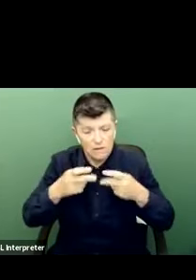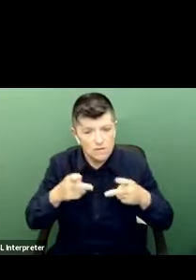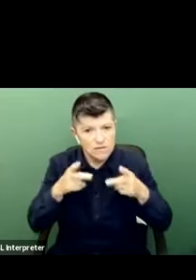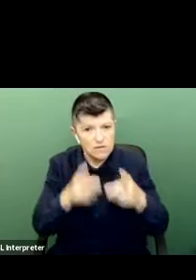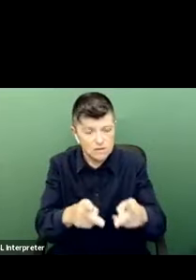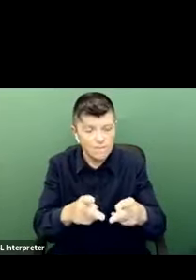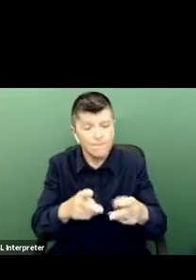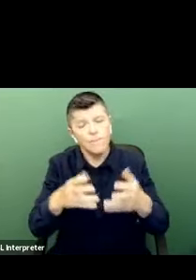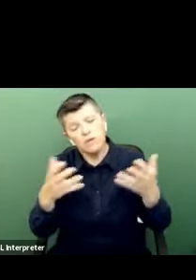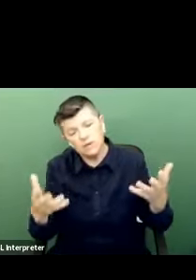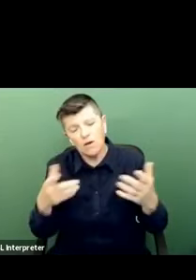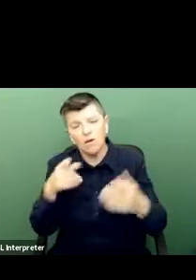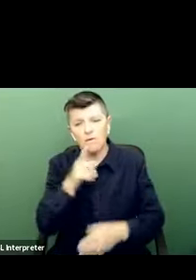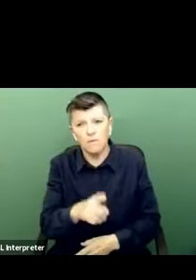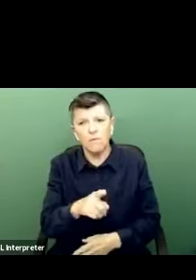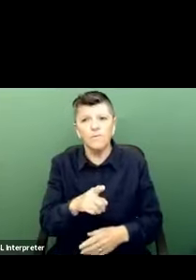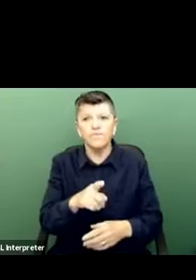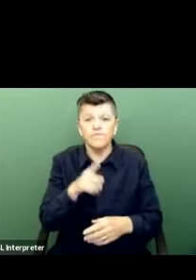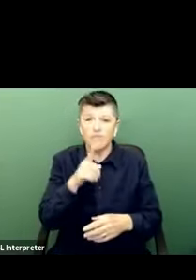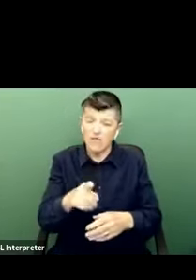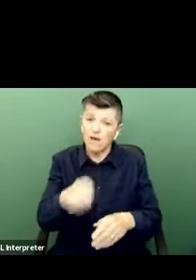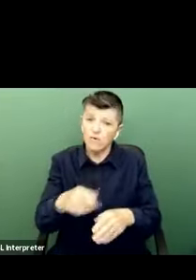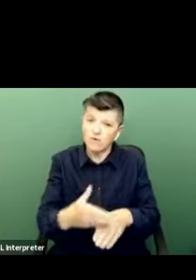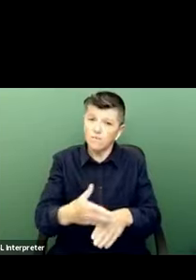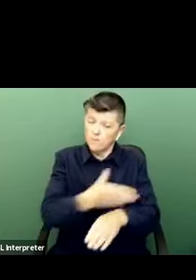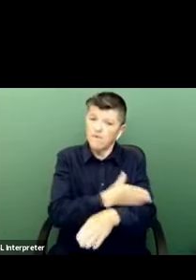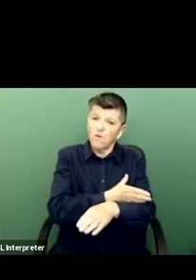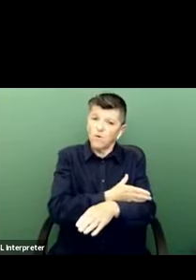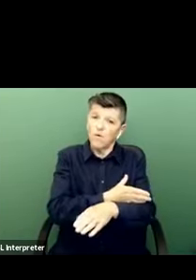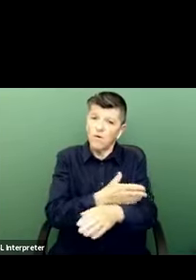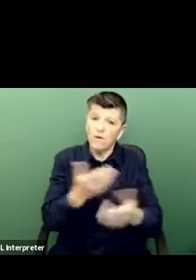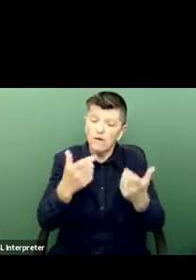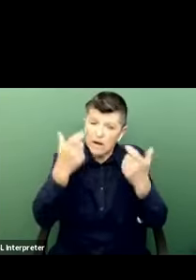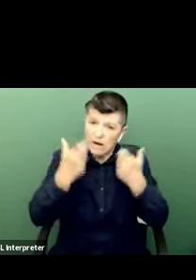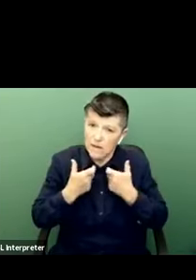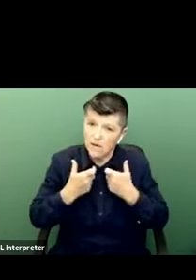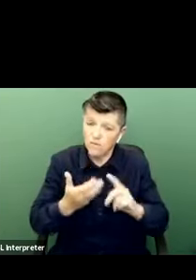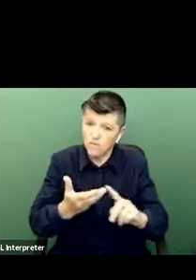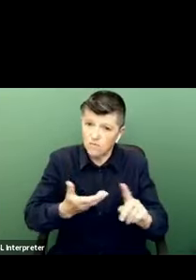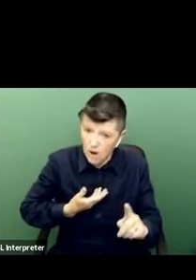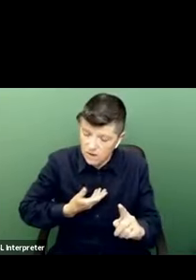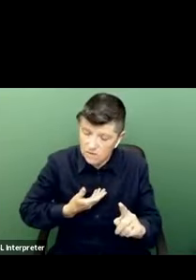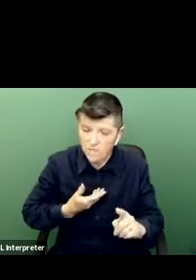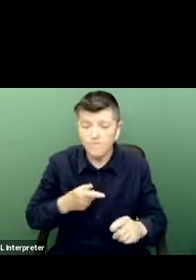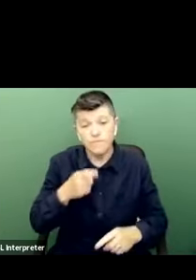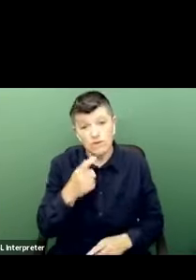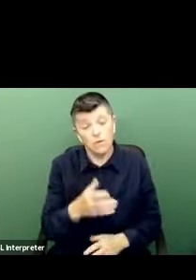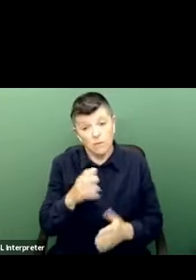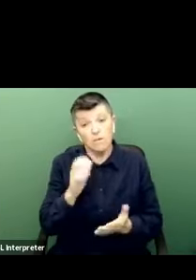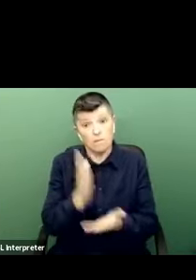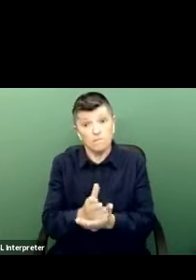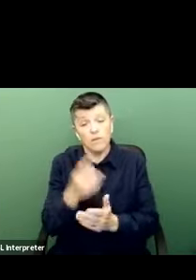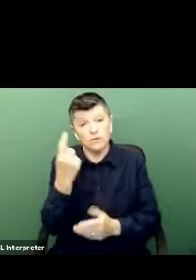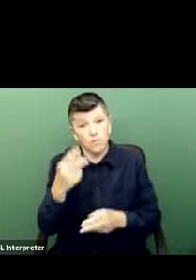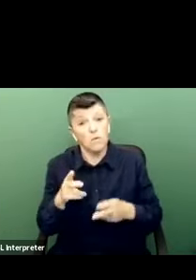something more, a further fact a defining characteristics of human rights